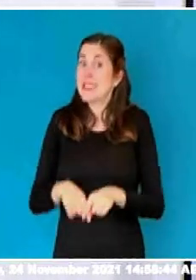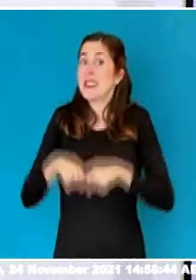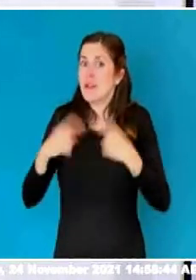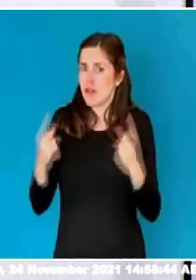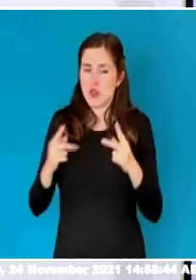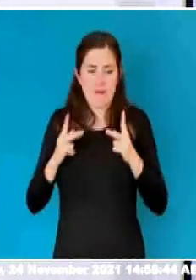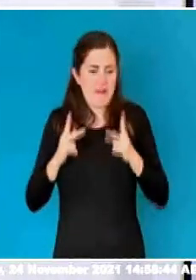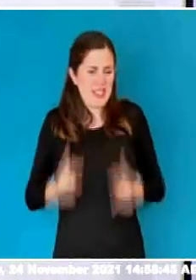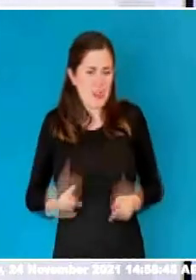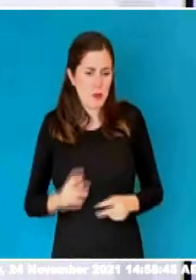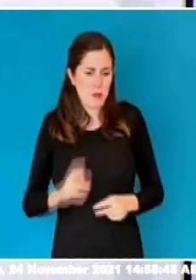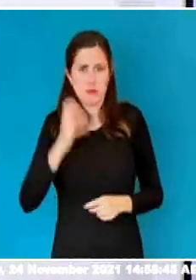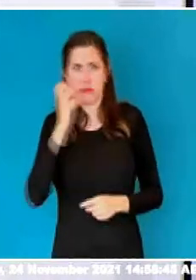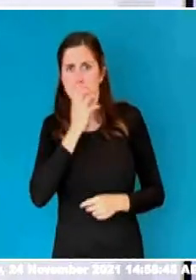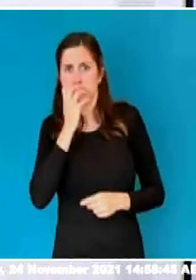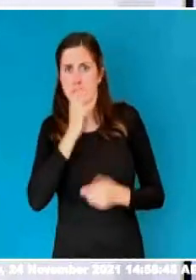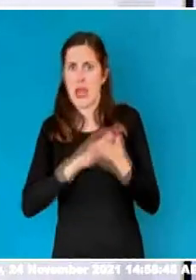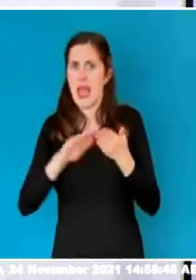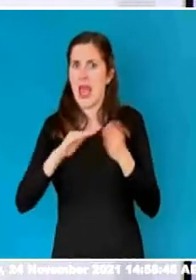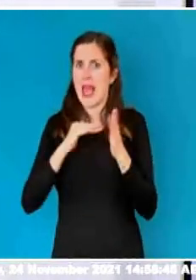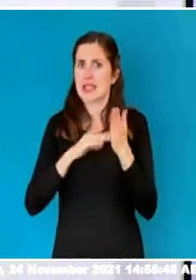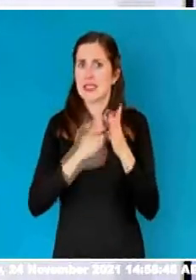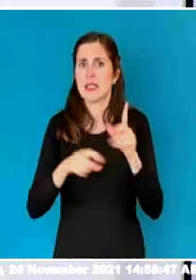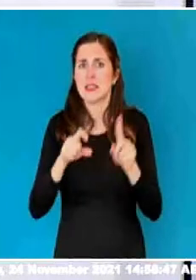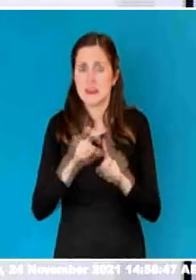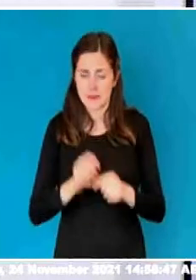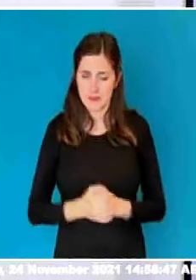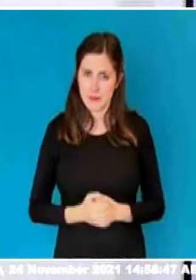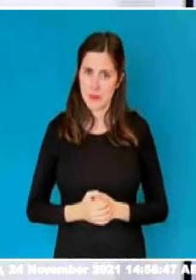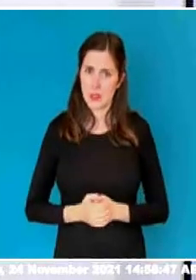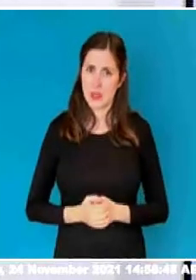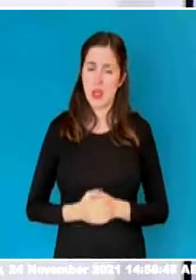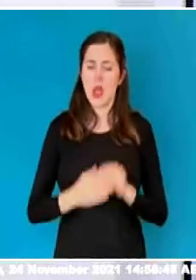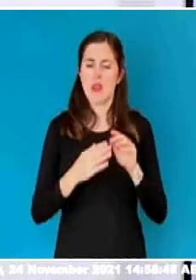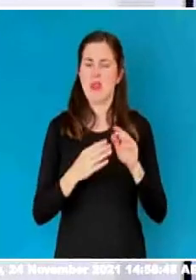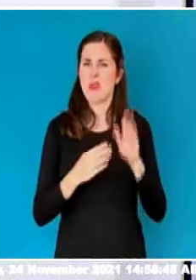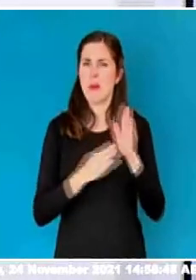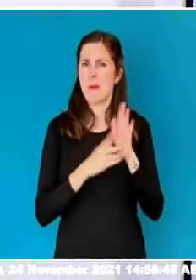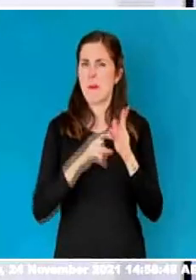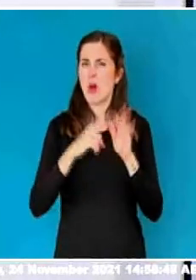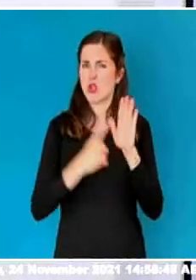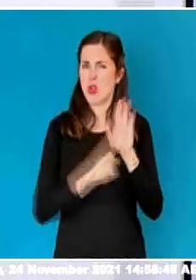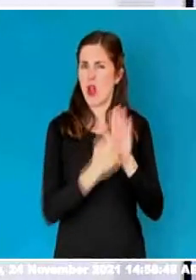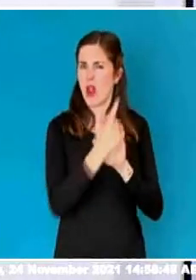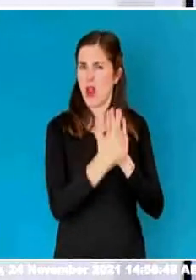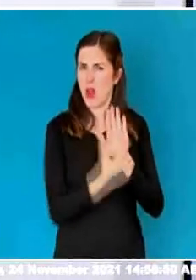example that the model work health and safety laws address hazardous manual tasks